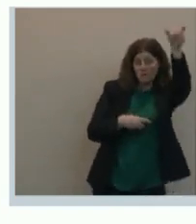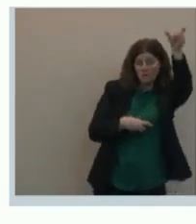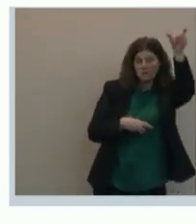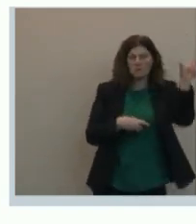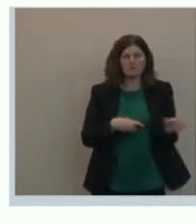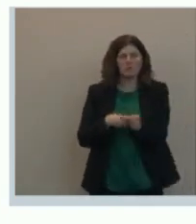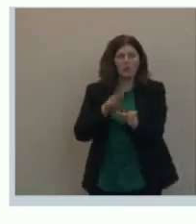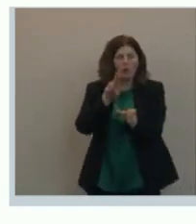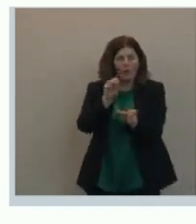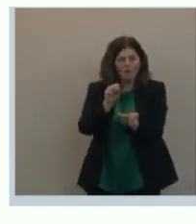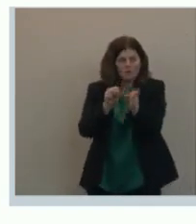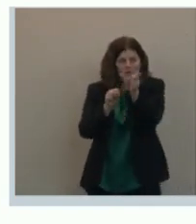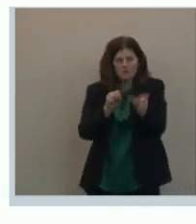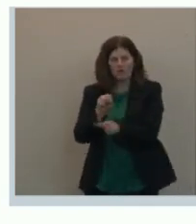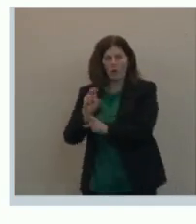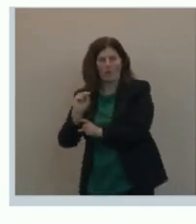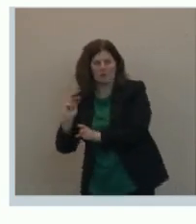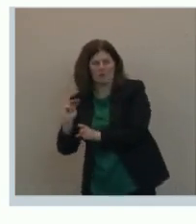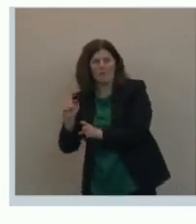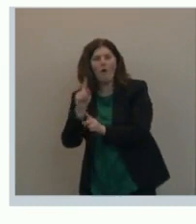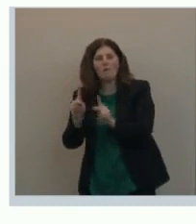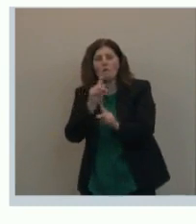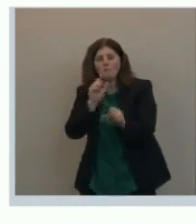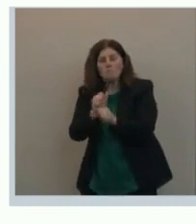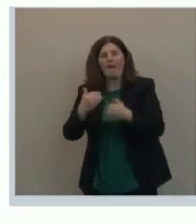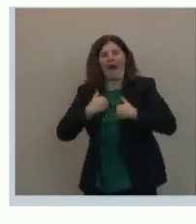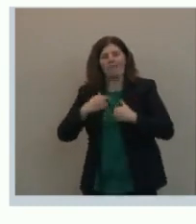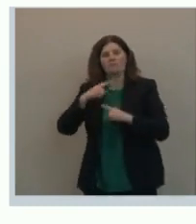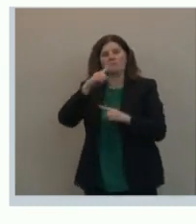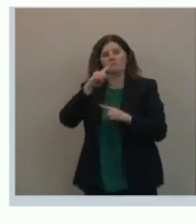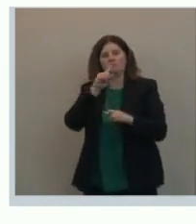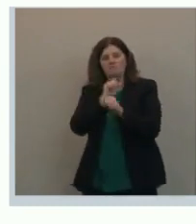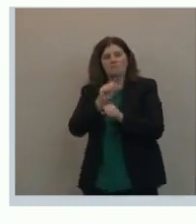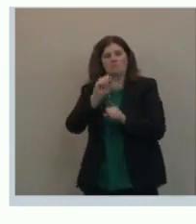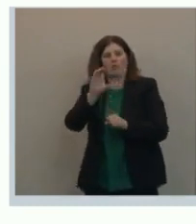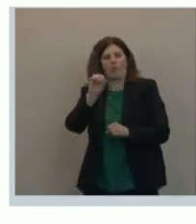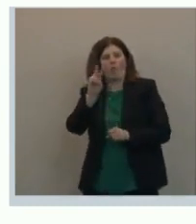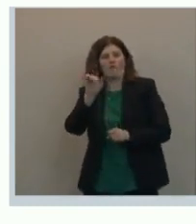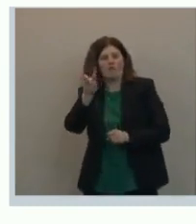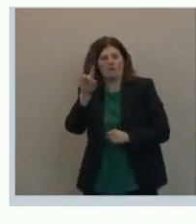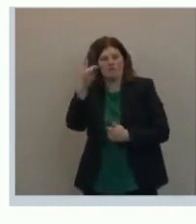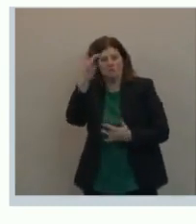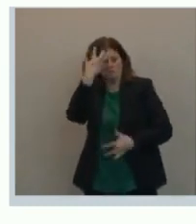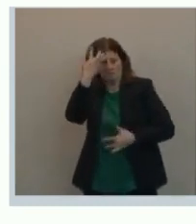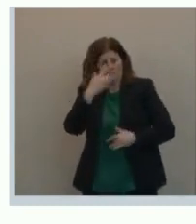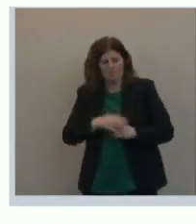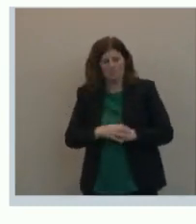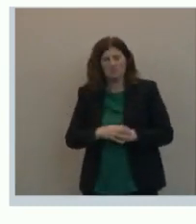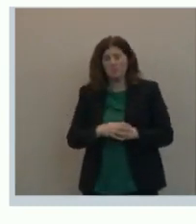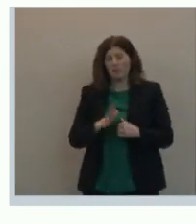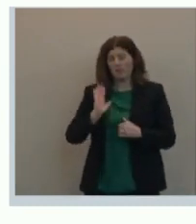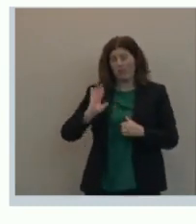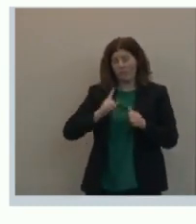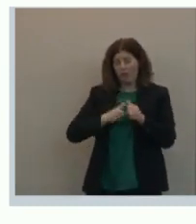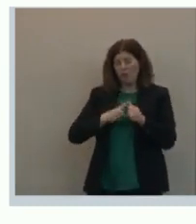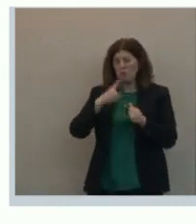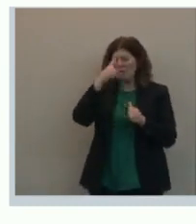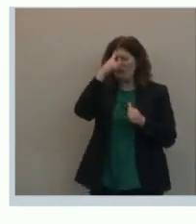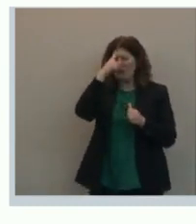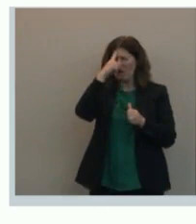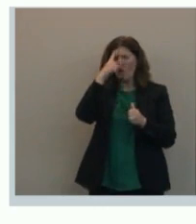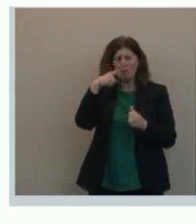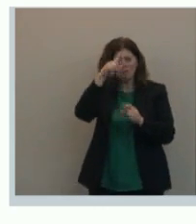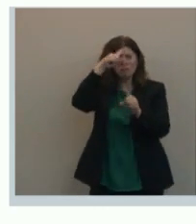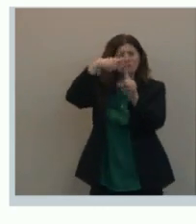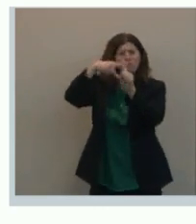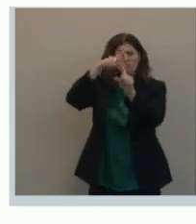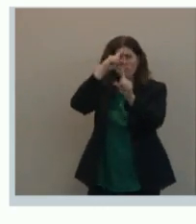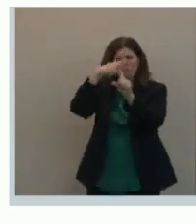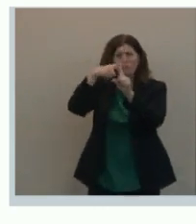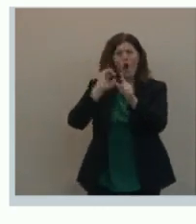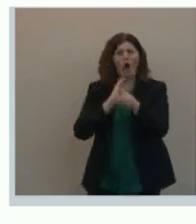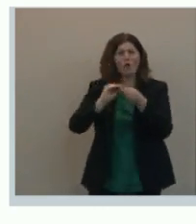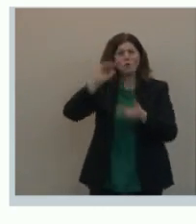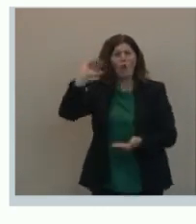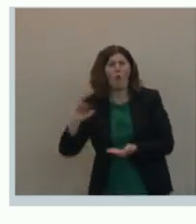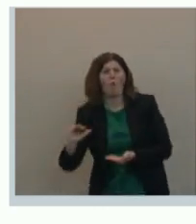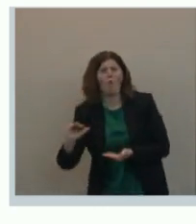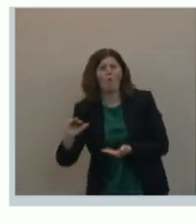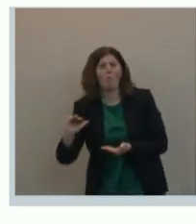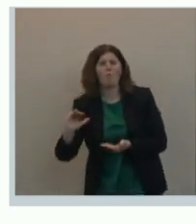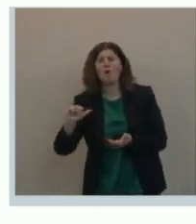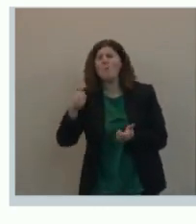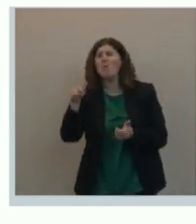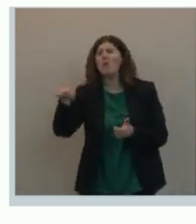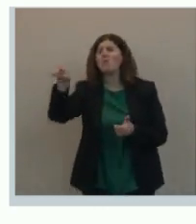THE NEXT SLIDE WILL SHOW YOU DEATH RATES IN THE WORLD, IN THE UNITED STATES, AND IN NEW MEXICO, FOR PEOPLE WITH TEST POSITIVE COVID INFECTIONS.